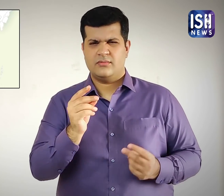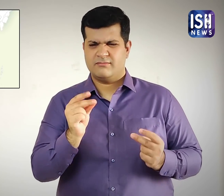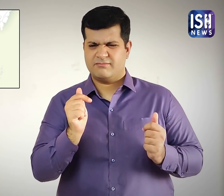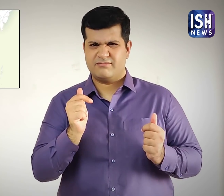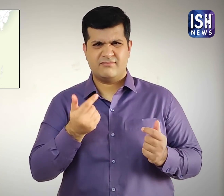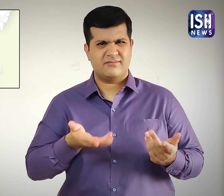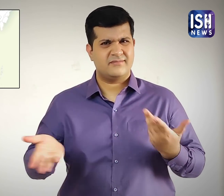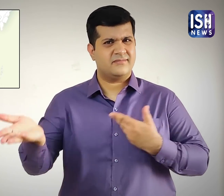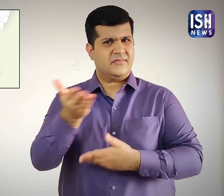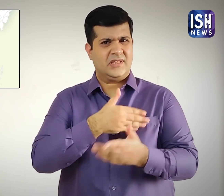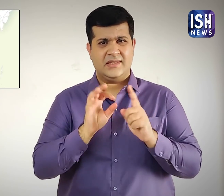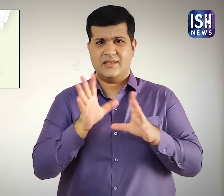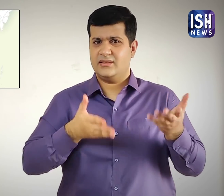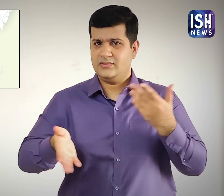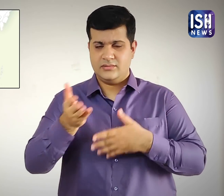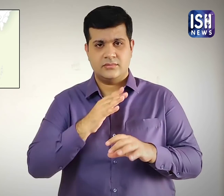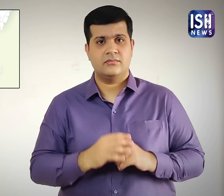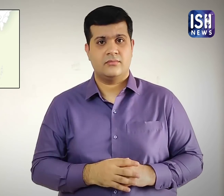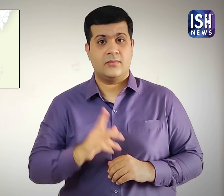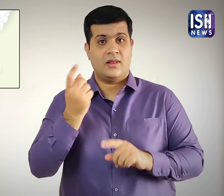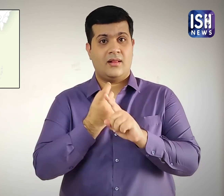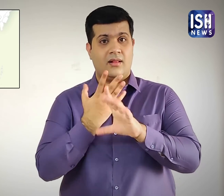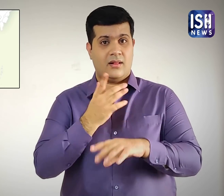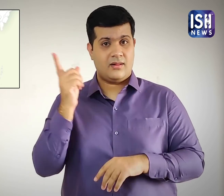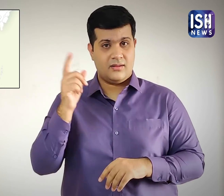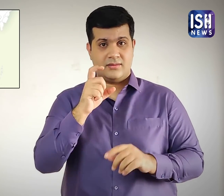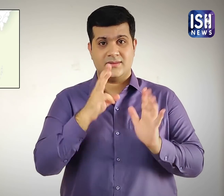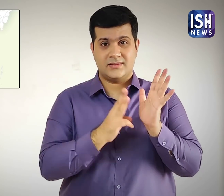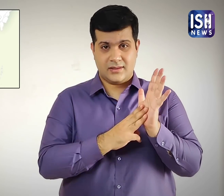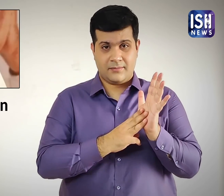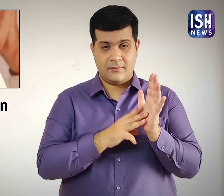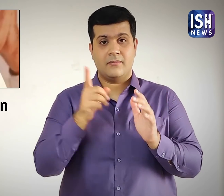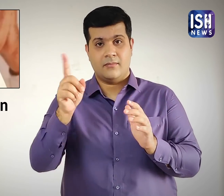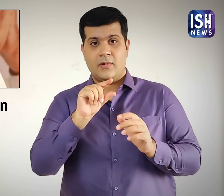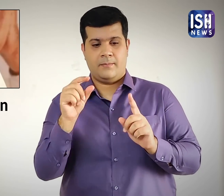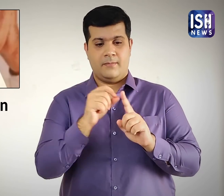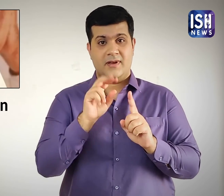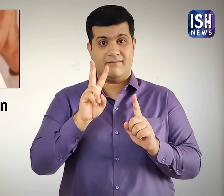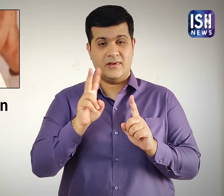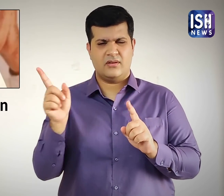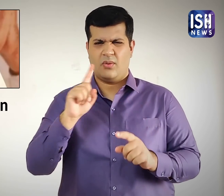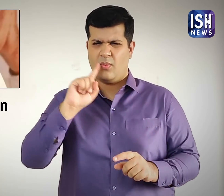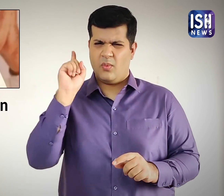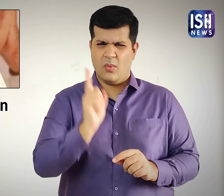The situation is dangerous and cases are rapidly rising. Because of this Kerala Chief Minister Pinarayi Vijayan ordered